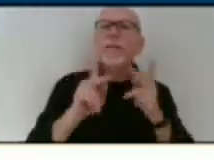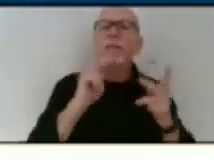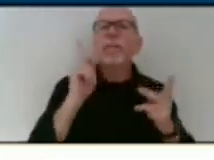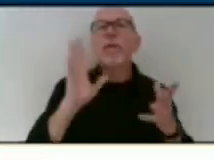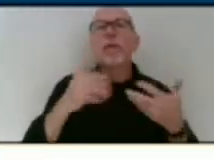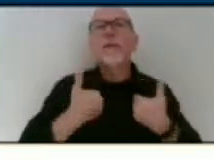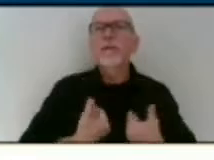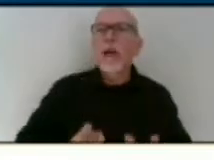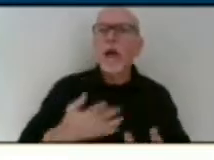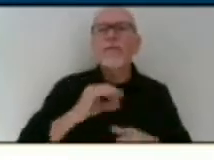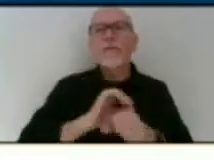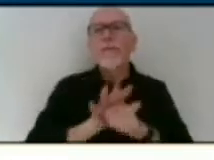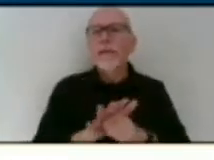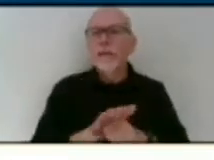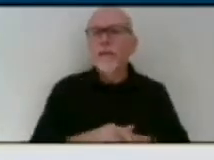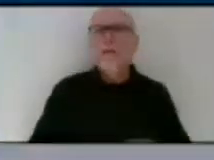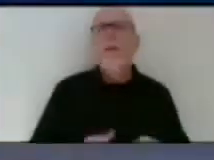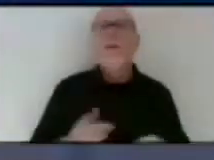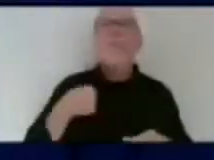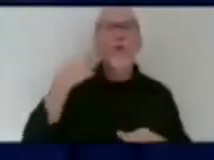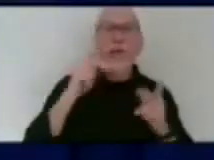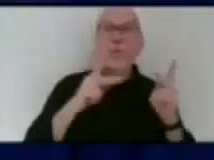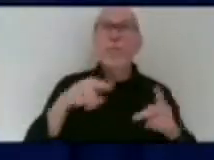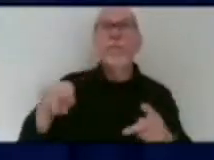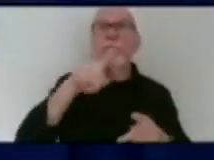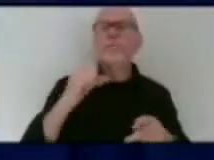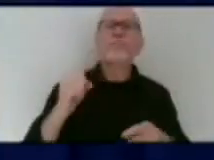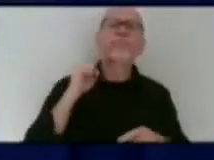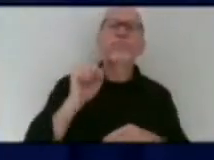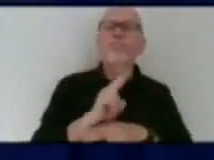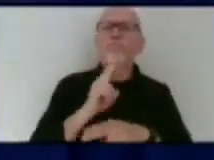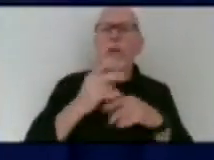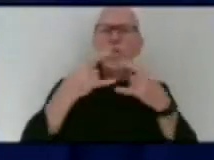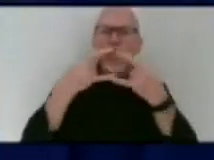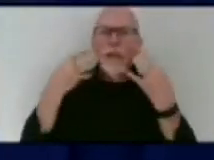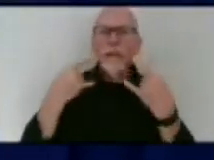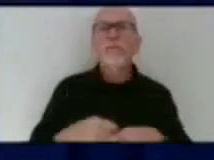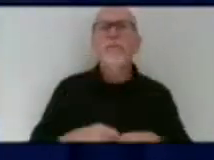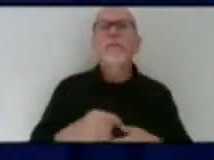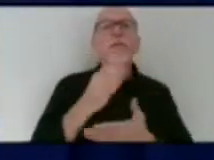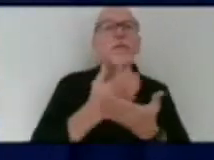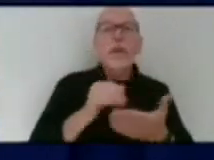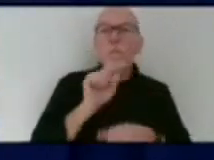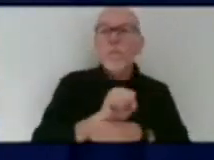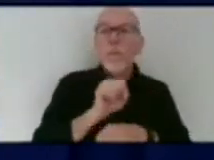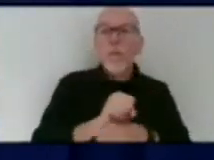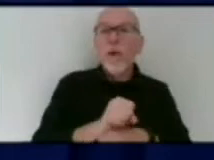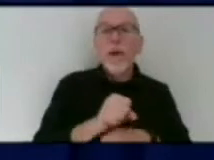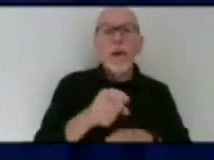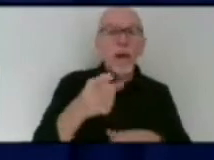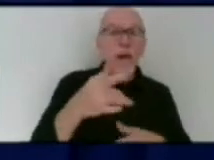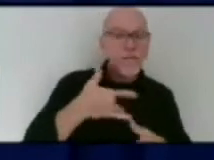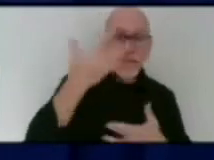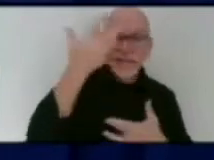hearing that people are refusing to wear masks, that some employees are being told to come to work even when they're supposed to be on quarantine,